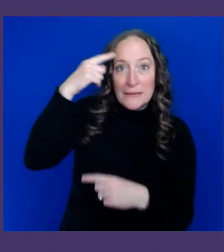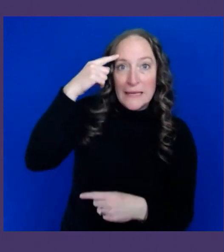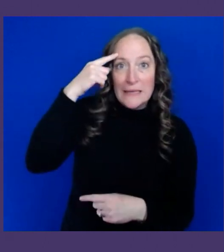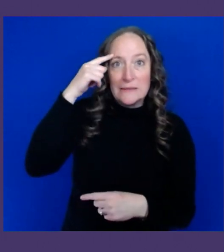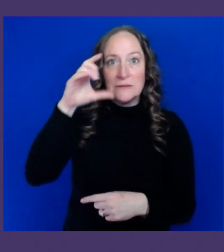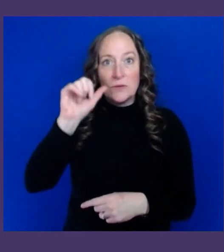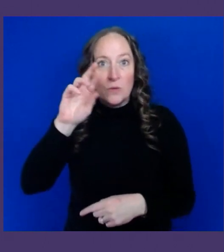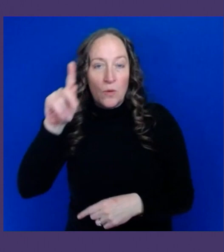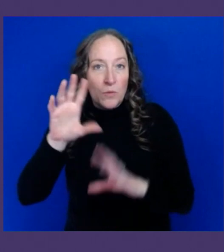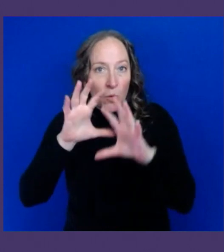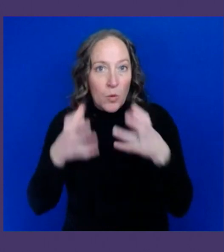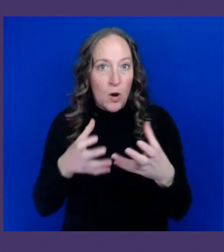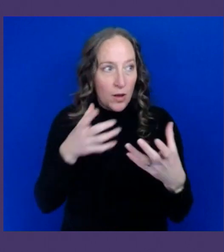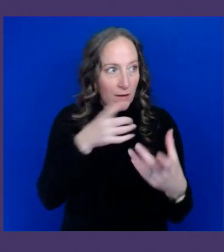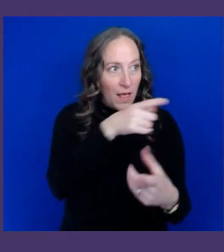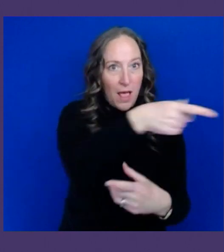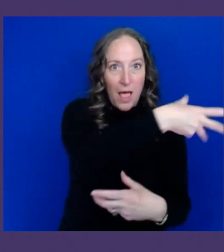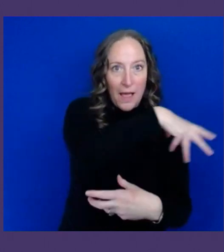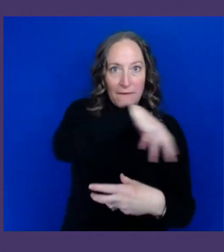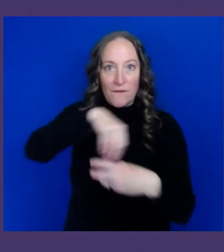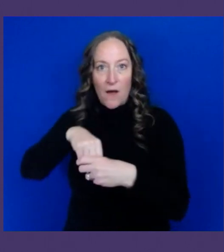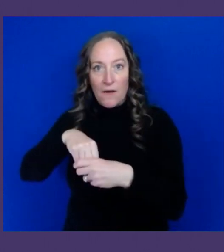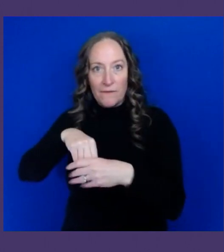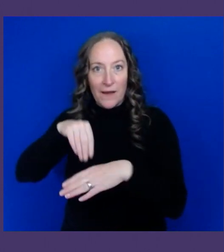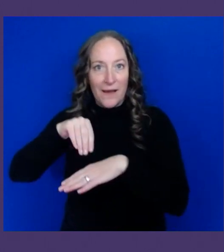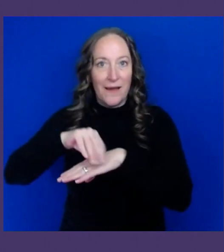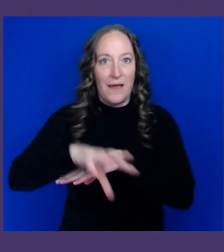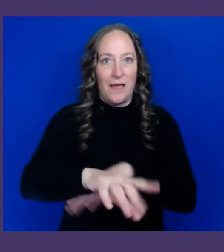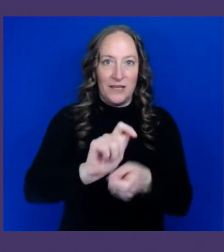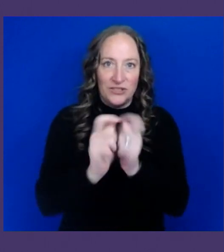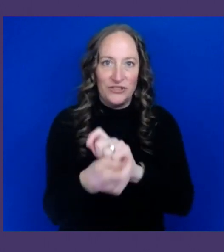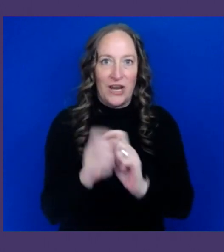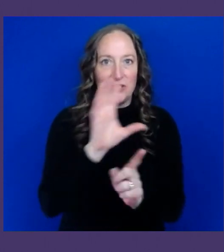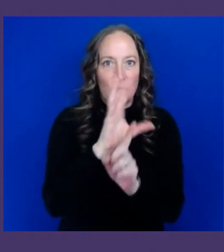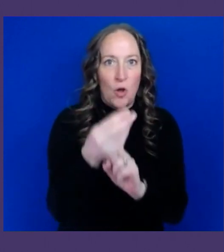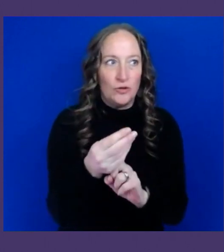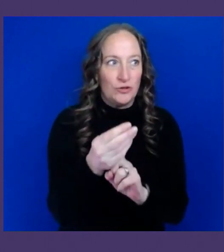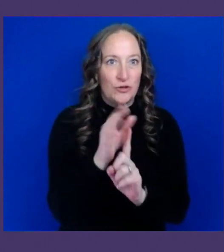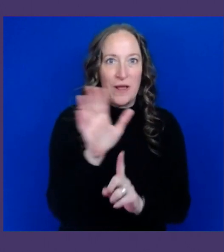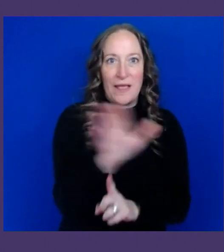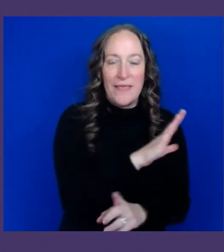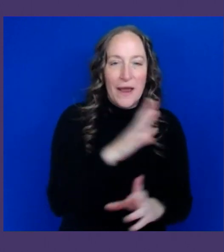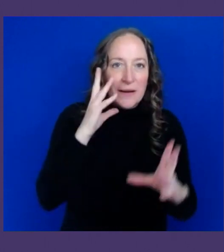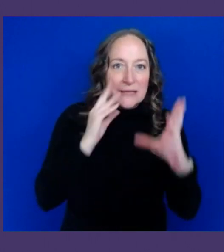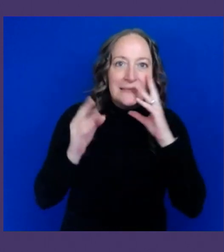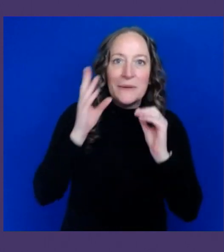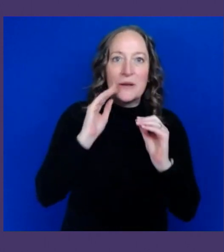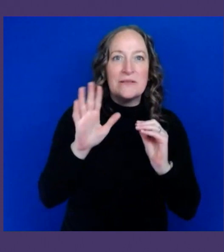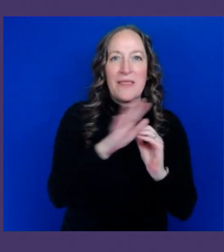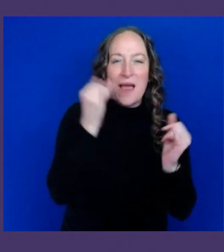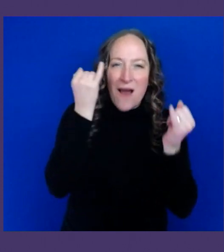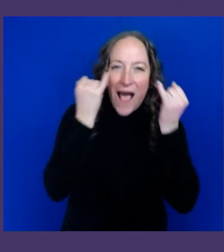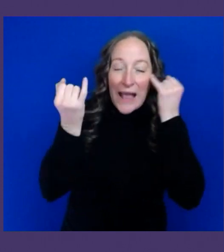it helps change culture. The insights and experiences that they have folded into final products can